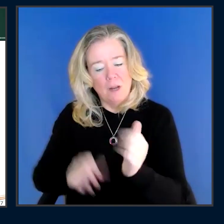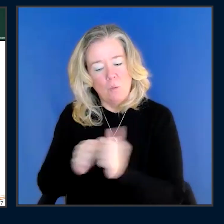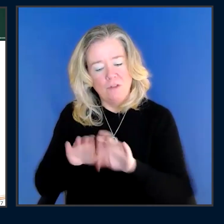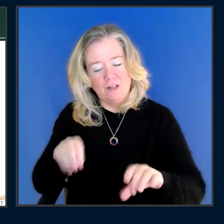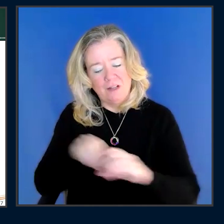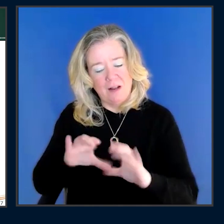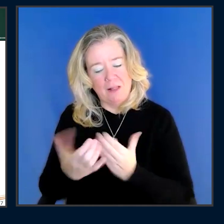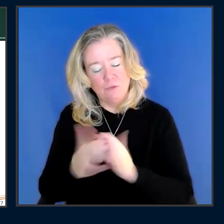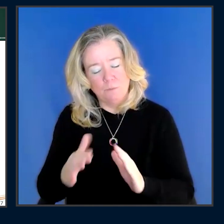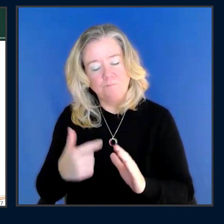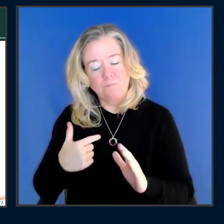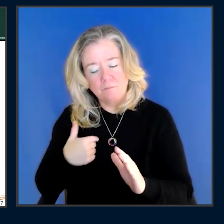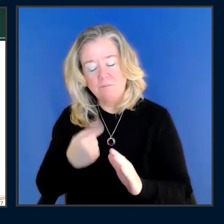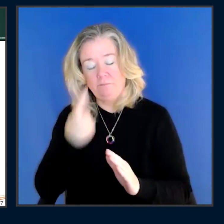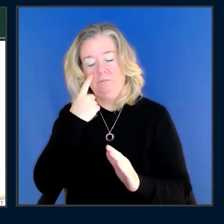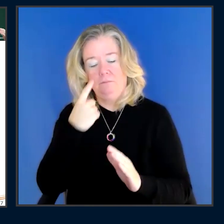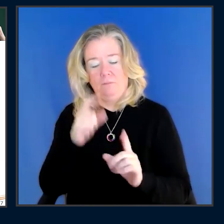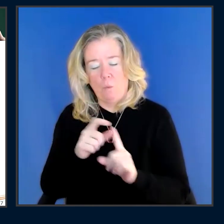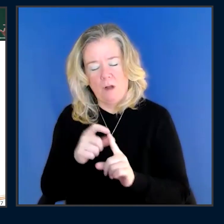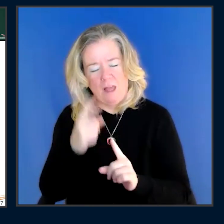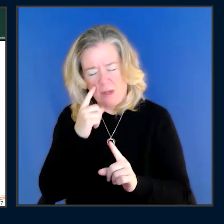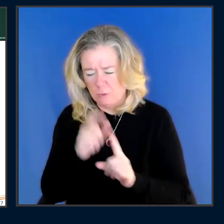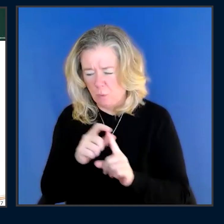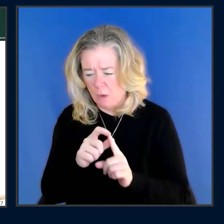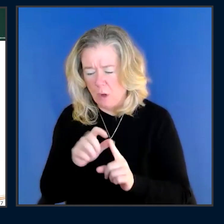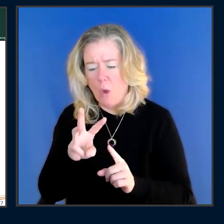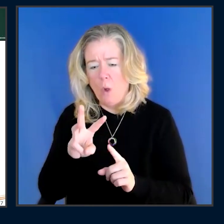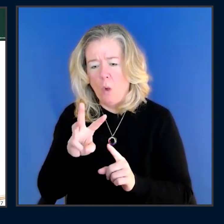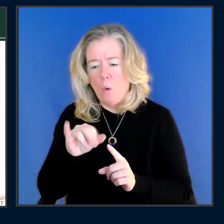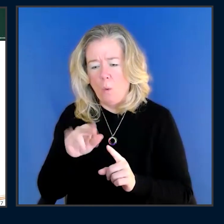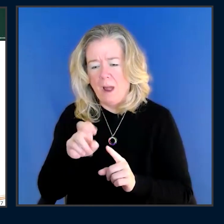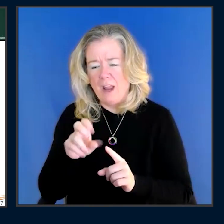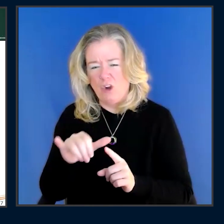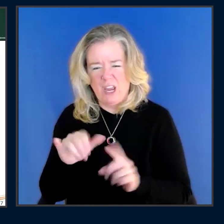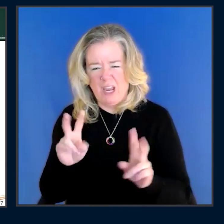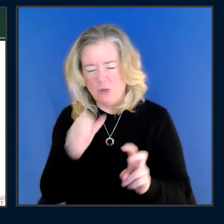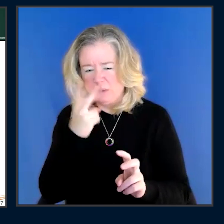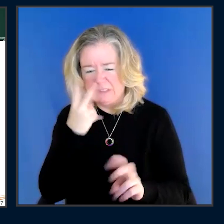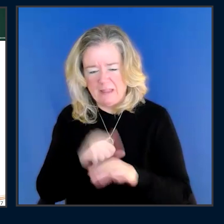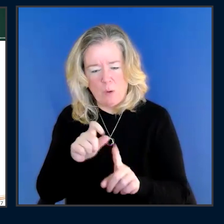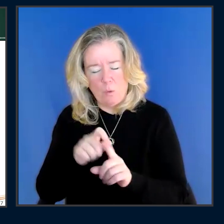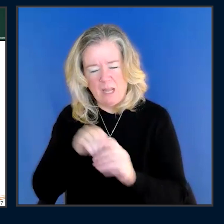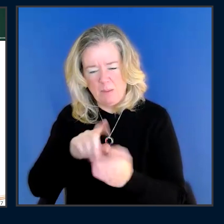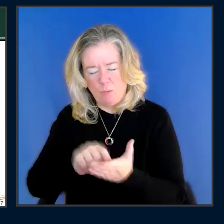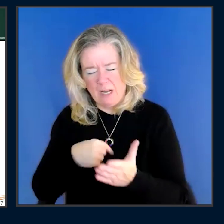in the classroom, I came across the word-- I think it was the word wiry. And I don't see that word in print. And I said,